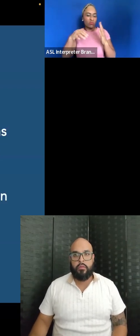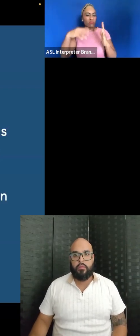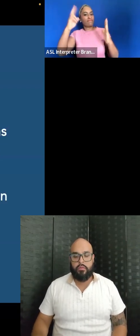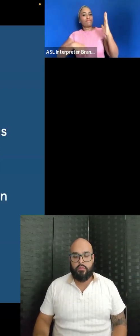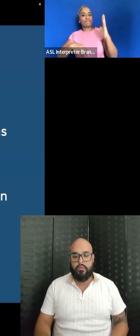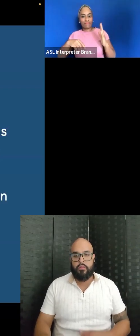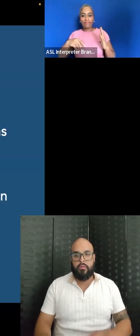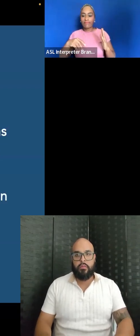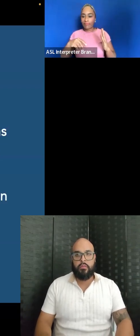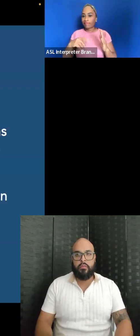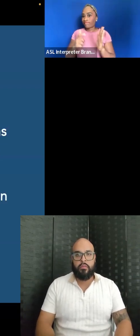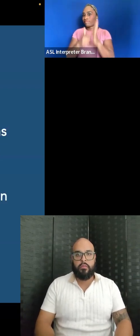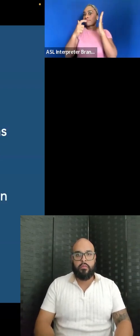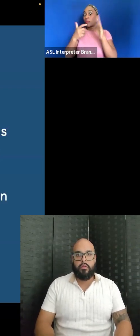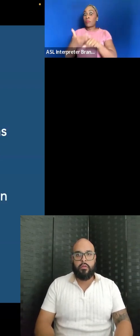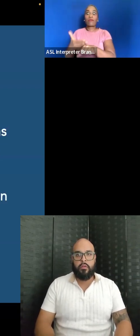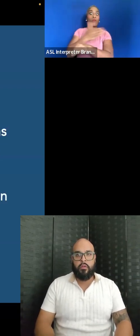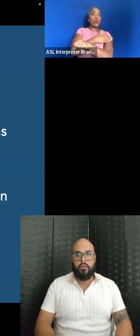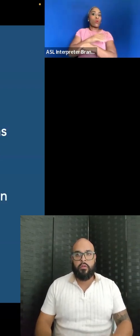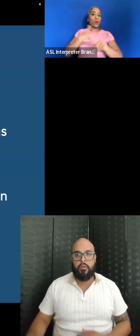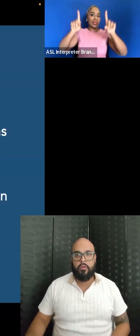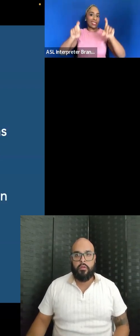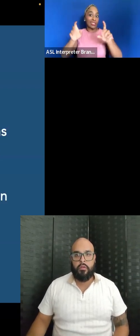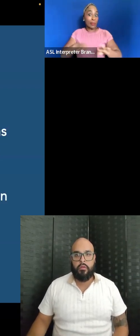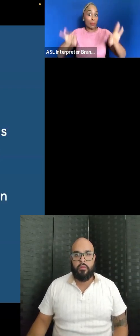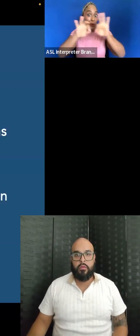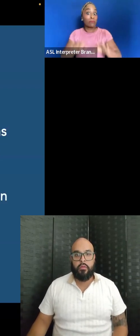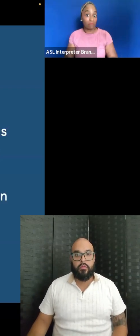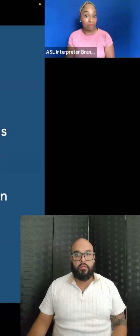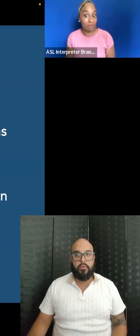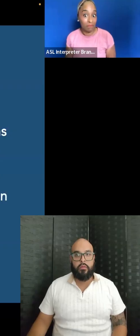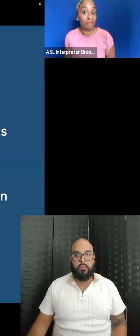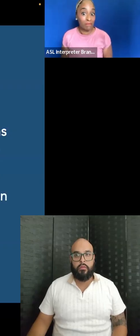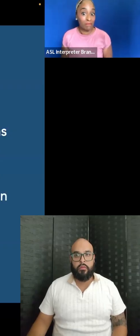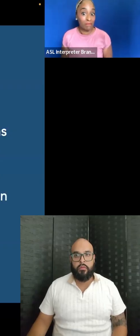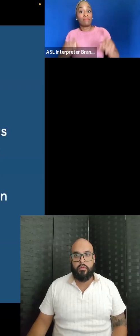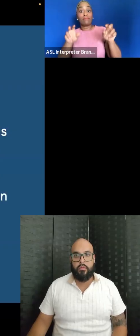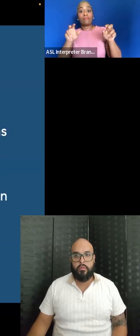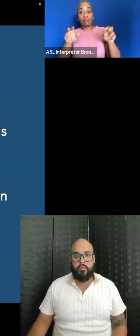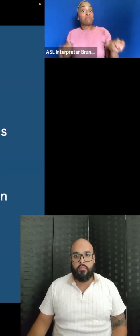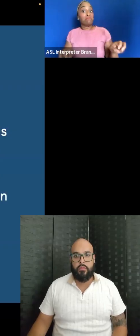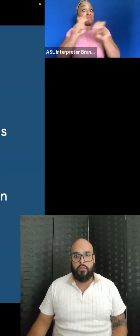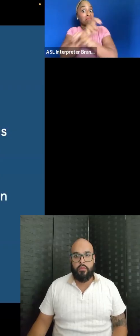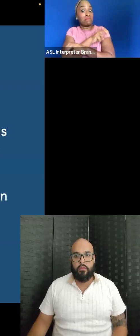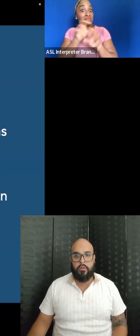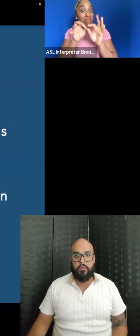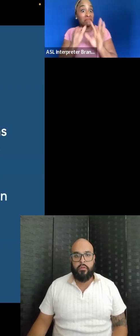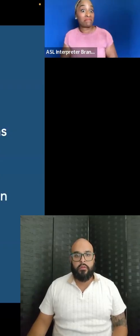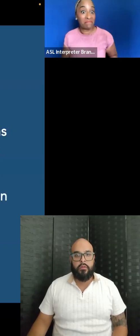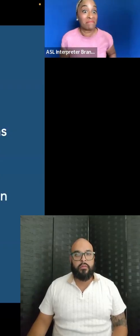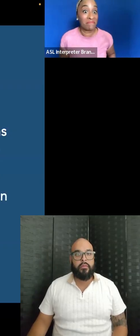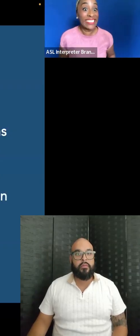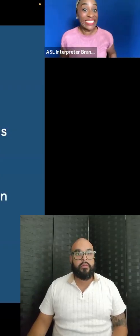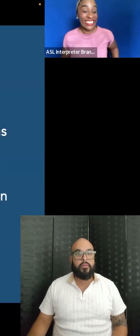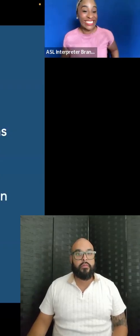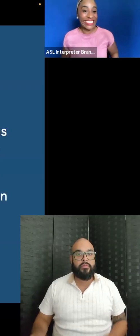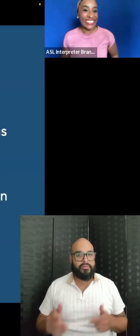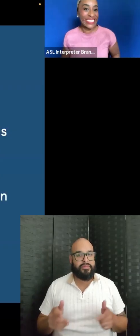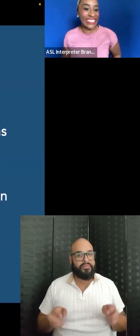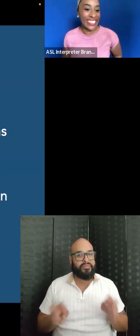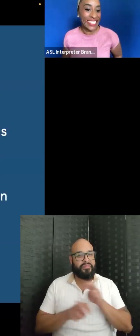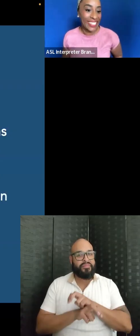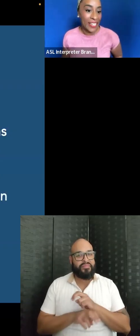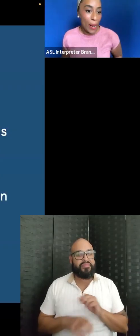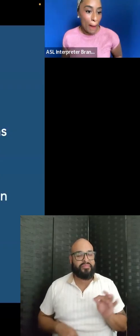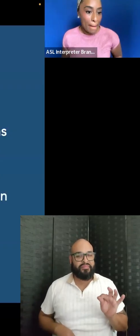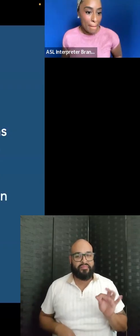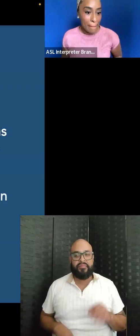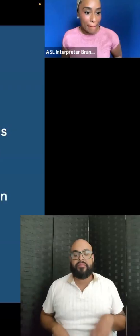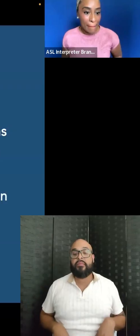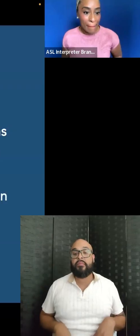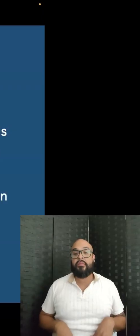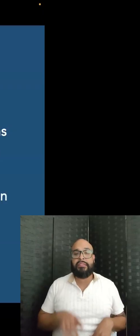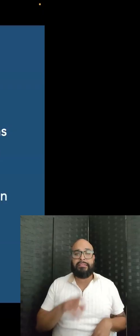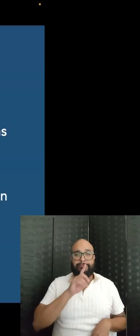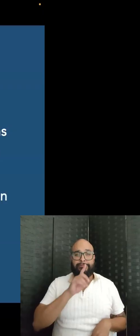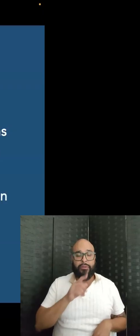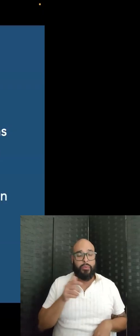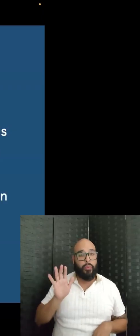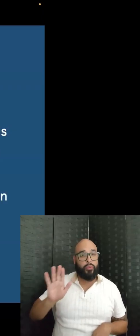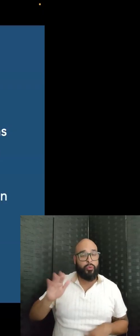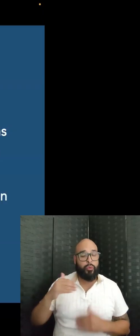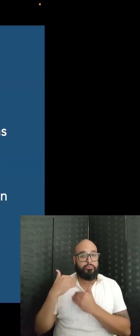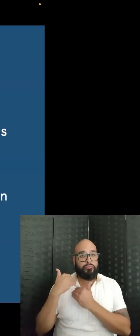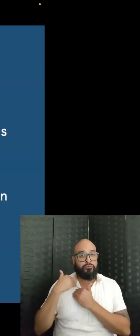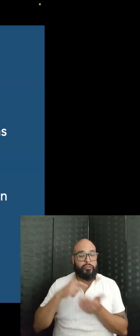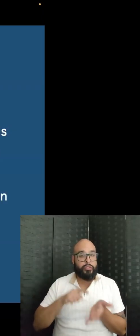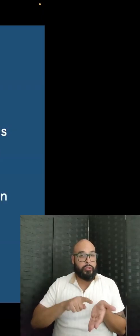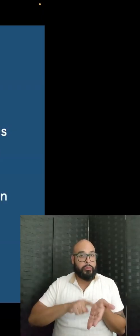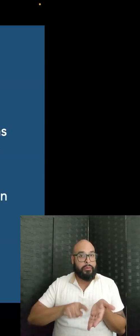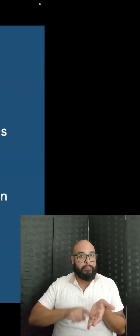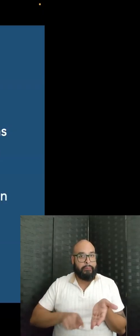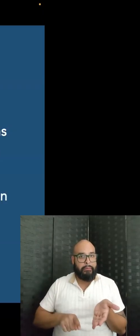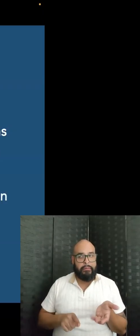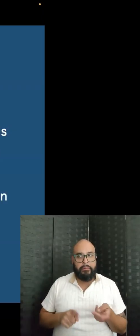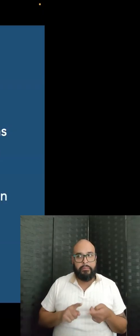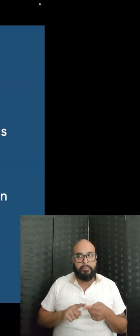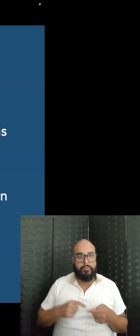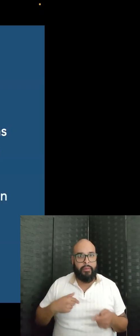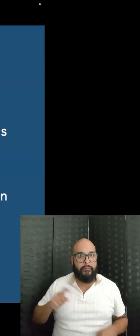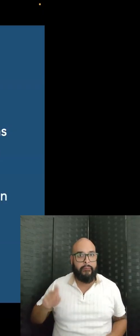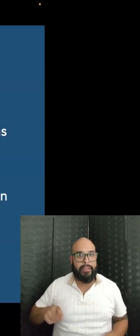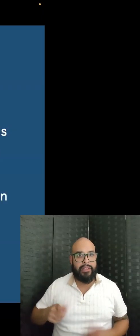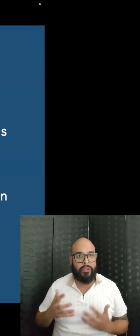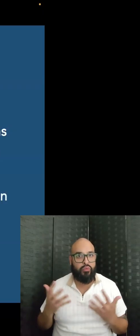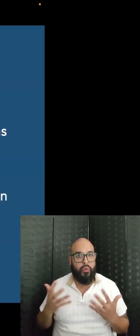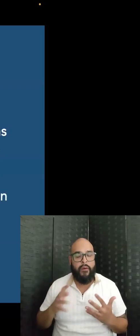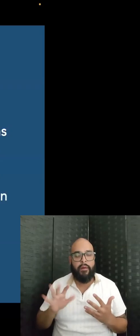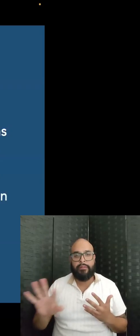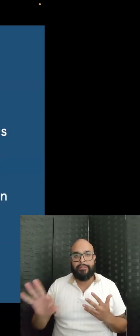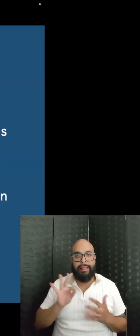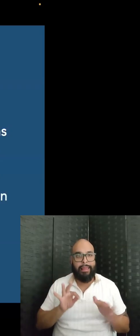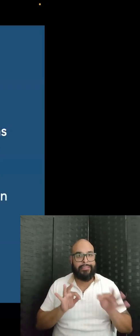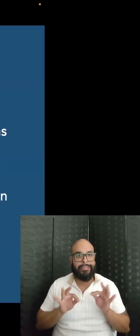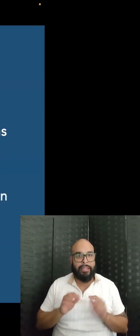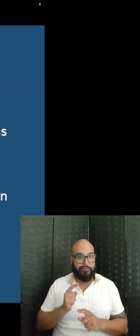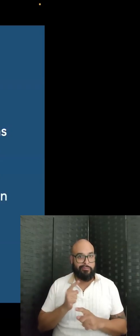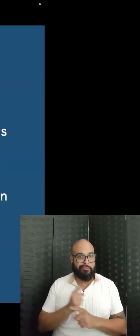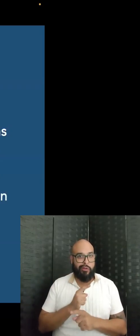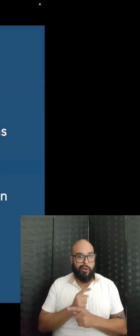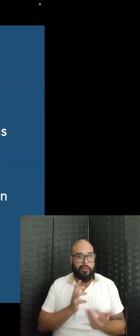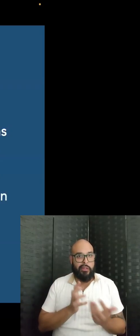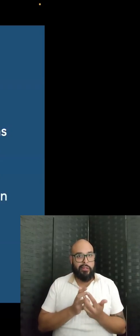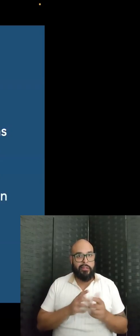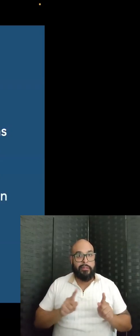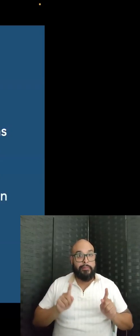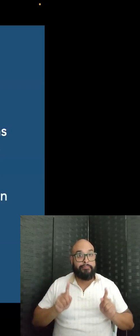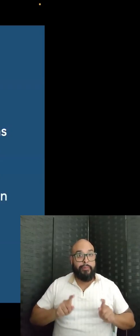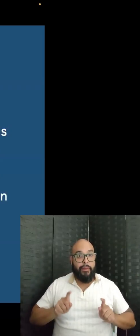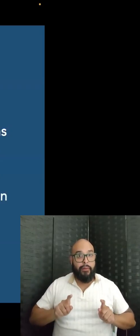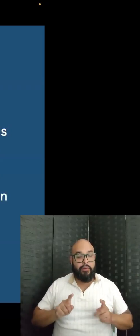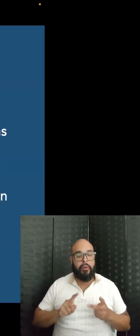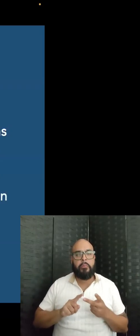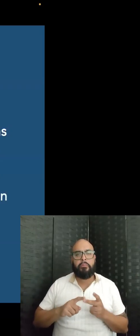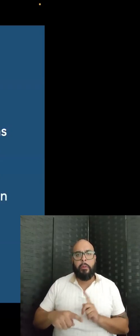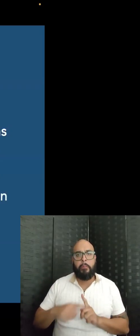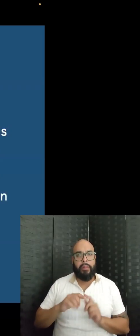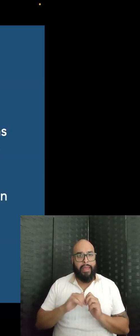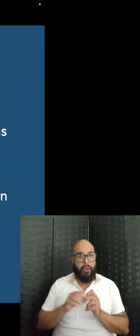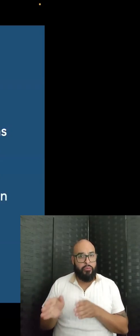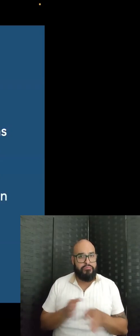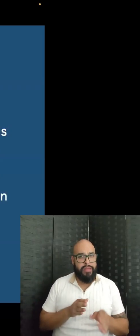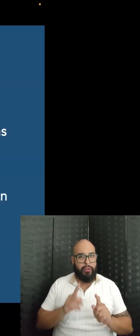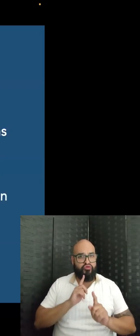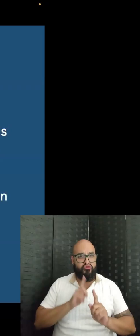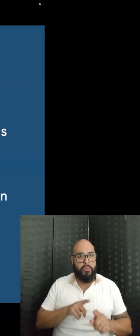prerequisite of knowing you're testing a kid with a sensory impairment is kind of doing your homework on what's going to be necessary, how to even select a test, and that's a section on that APH document as well, how to select appropriate tests, and then how we're going to report the scores that we can get and the information that we can get.